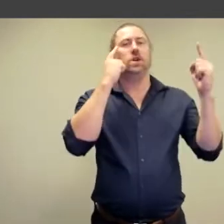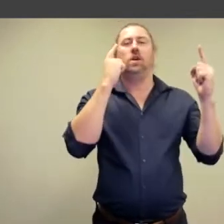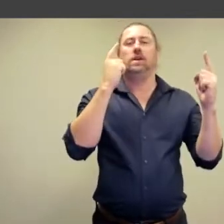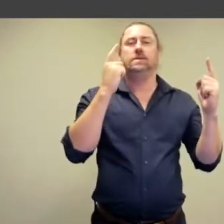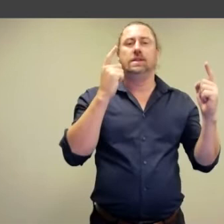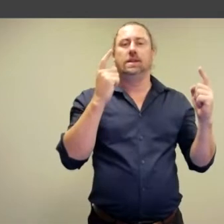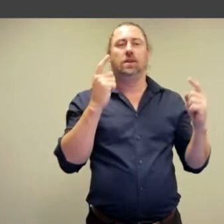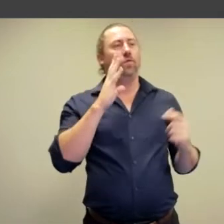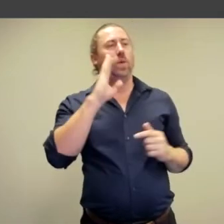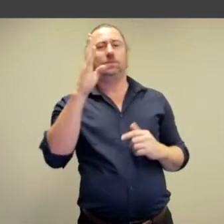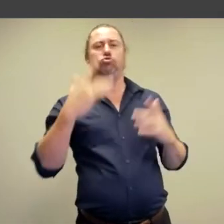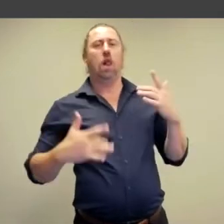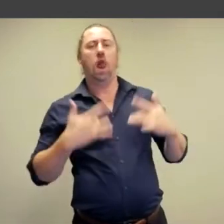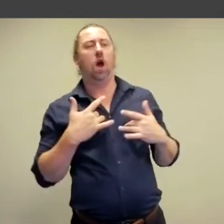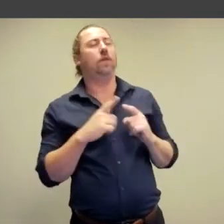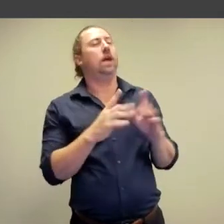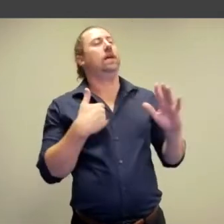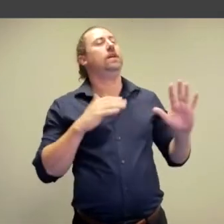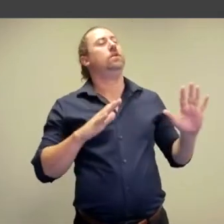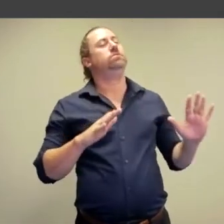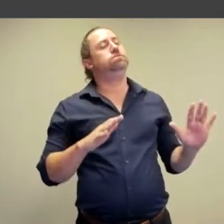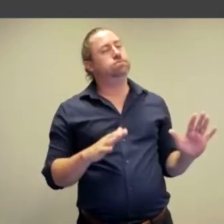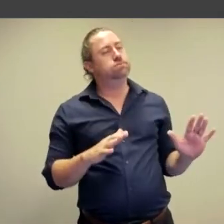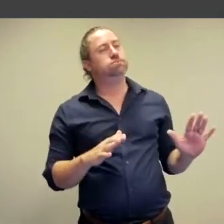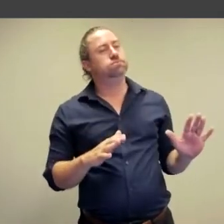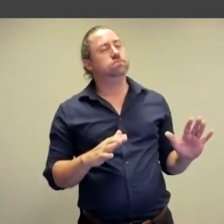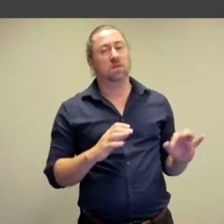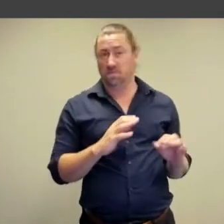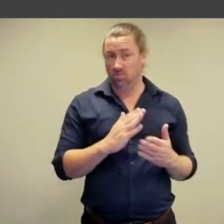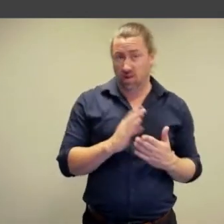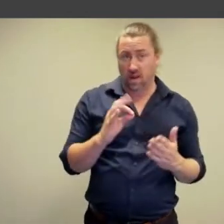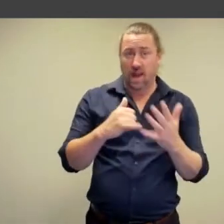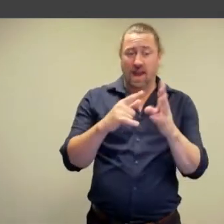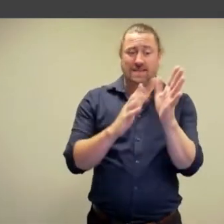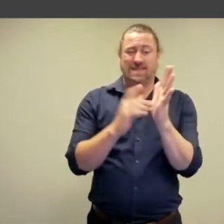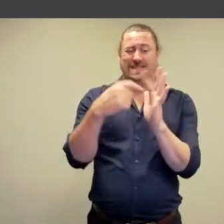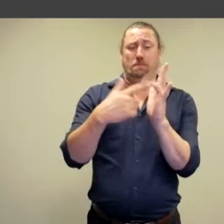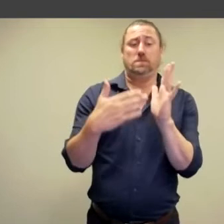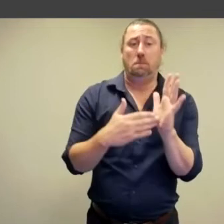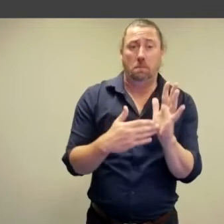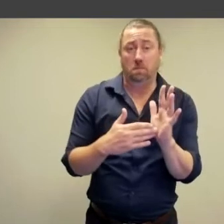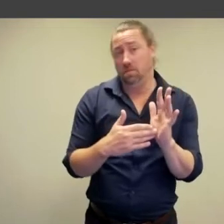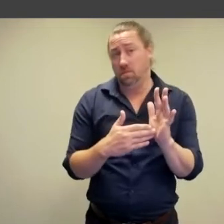of contemporary life but maybe it's